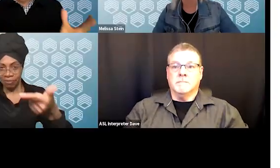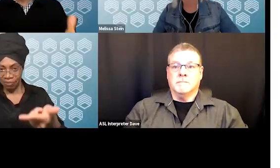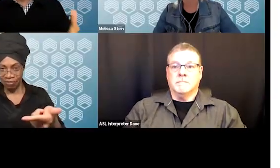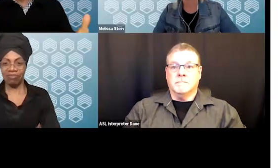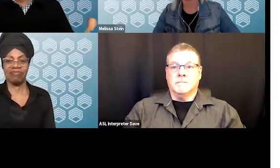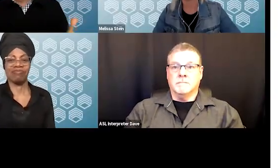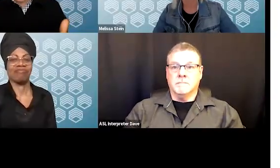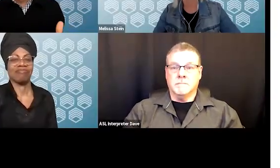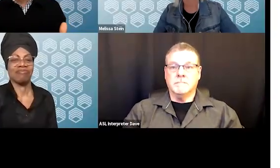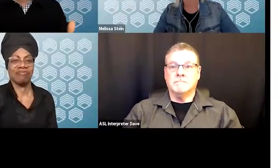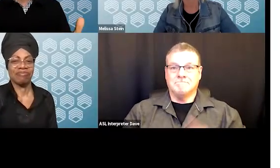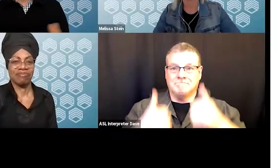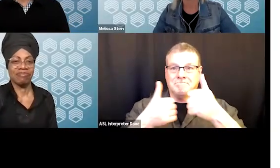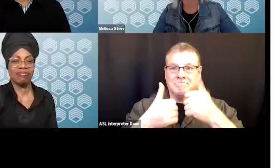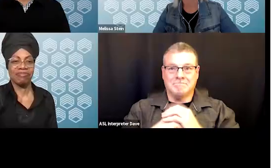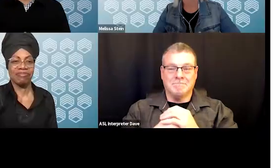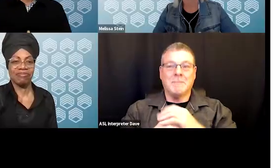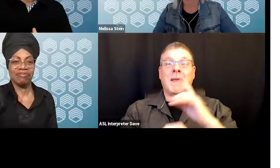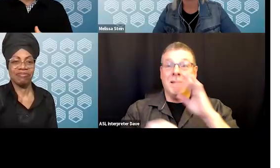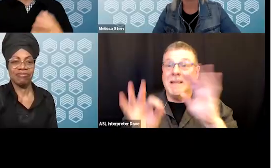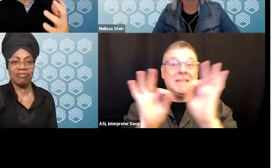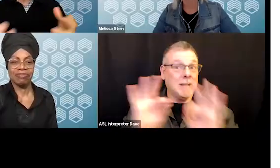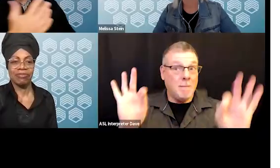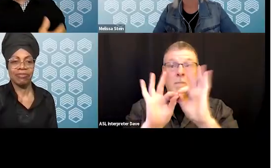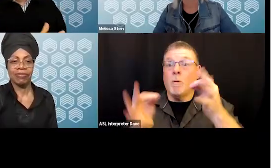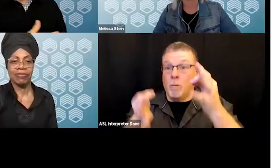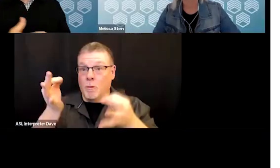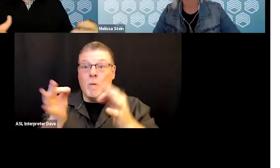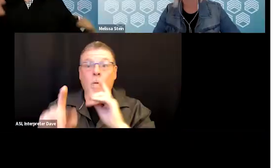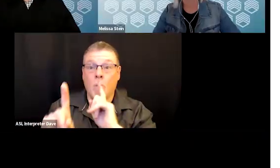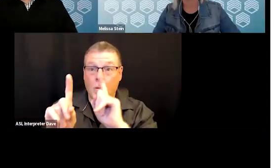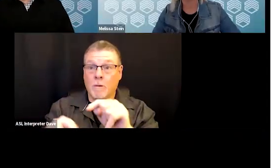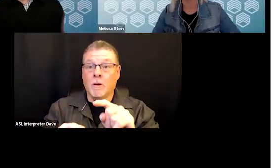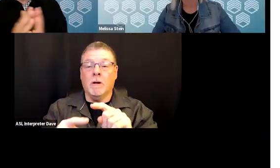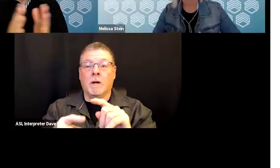A drug test is important. It is court ordered, or is a condition of release, or whatever it is.